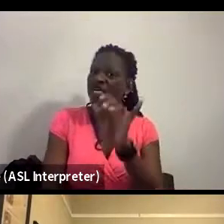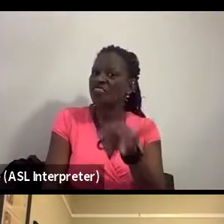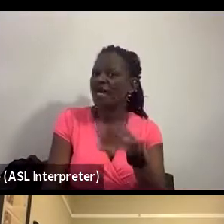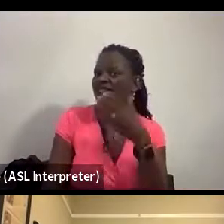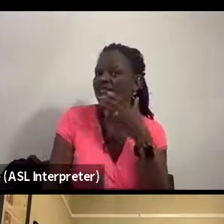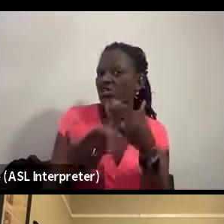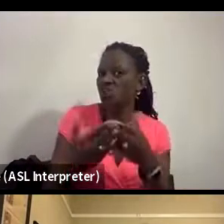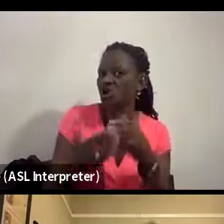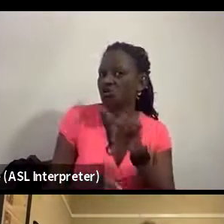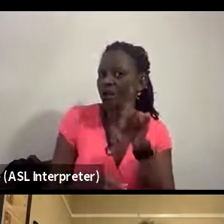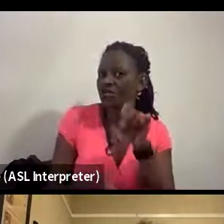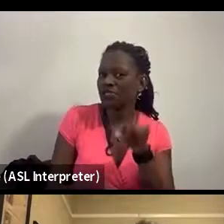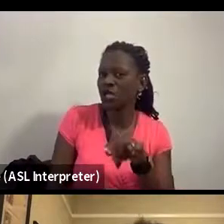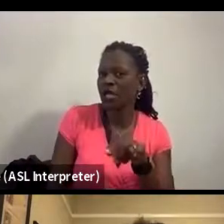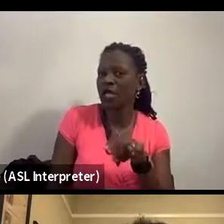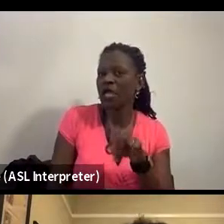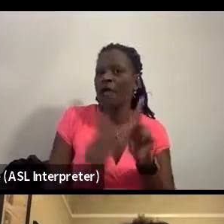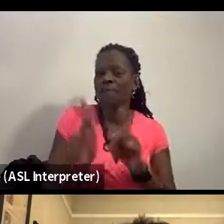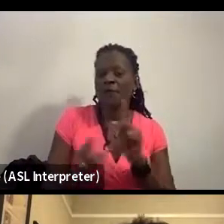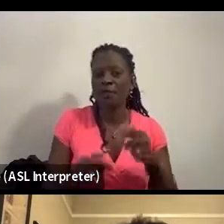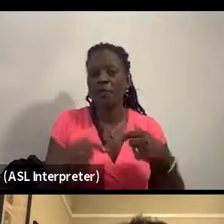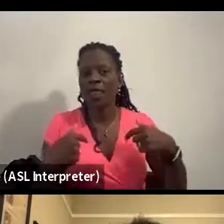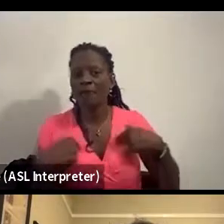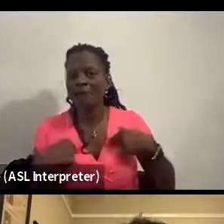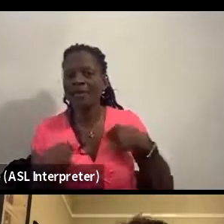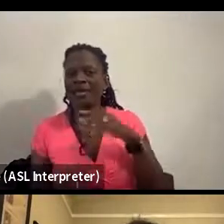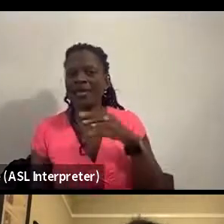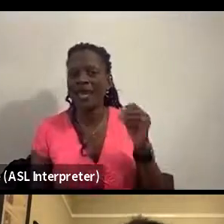think about it every day, this is what we're doing every single day.